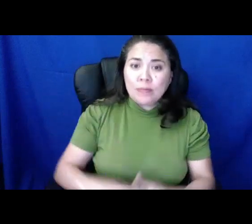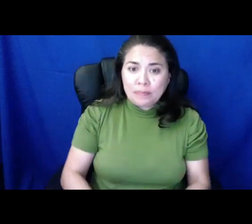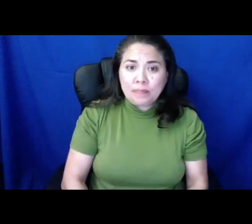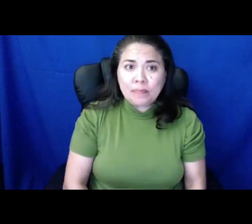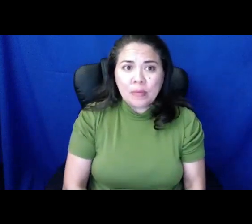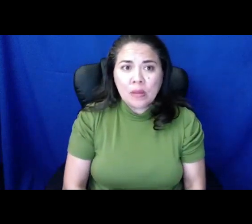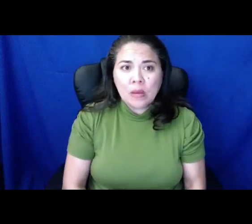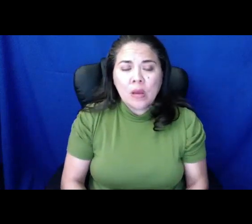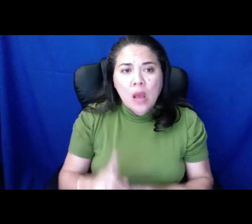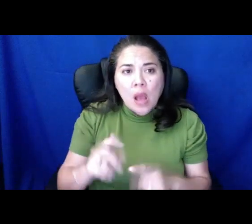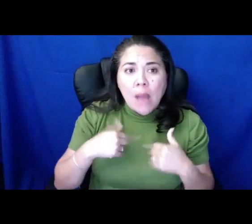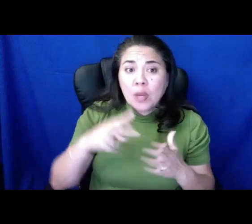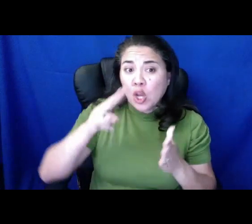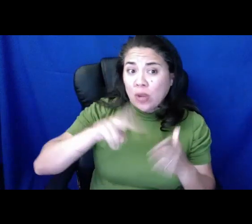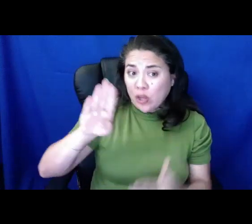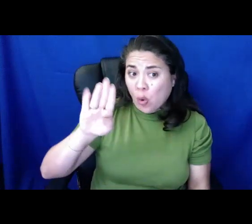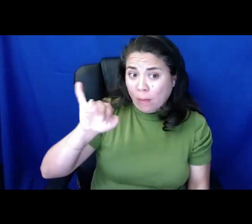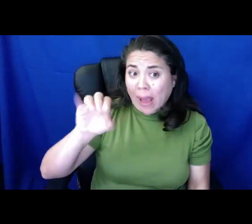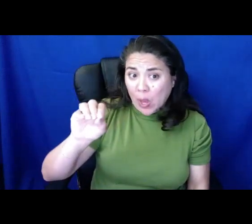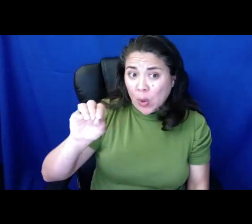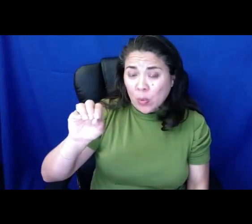Tonya Suther: Let me go ahead and read your bio please. Viktoria Valenzuela: sure.